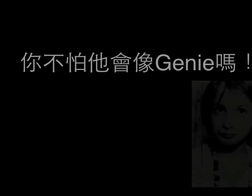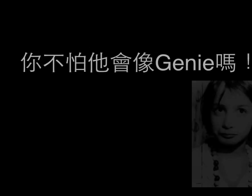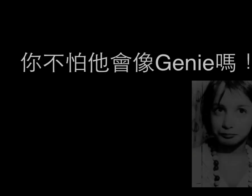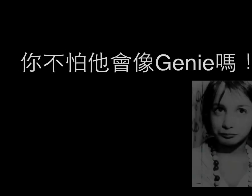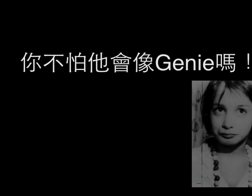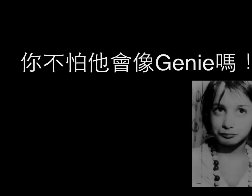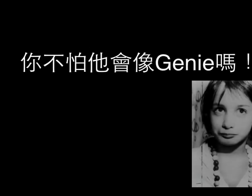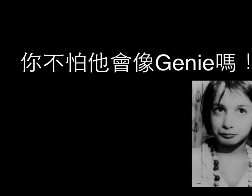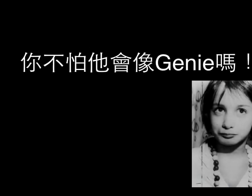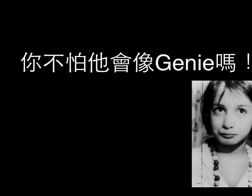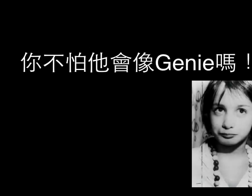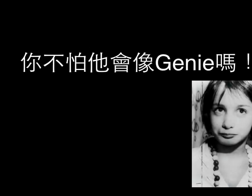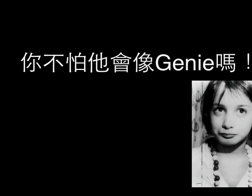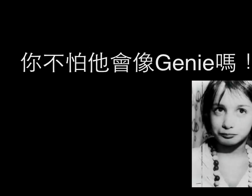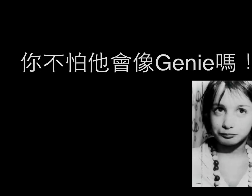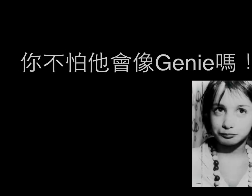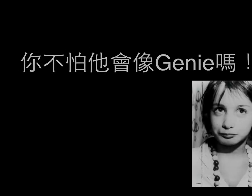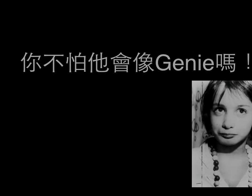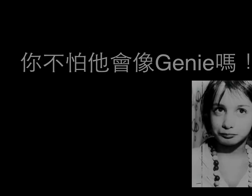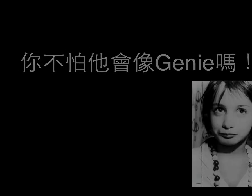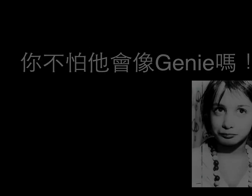Aren’t you afraid that he will be like Genie?